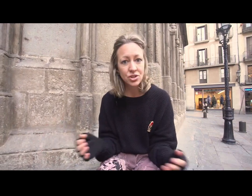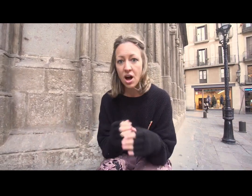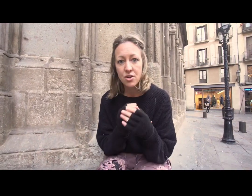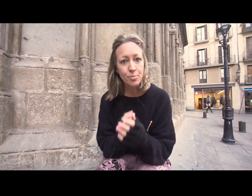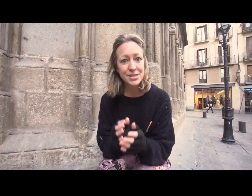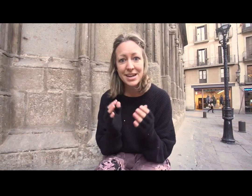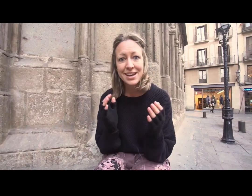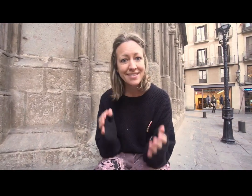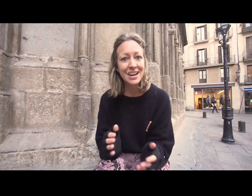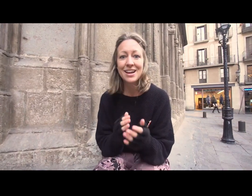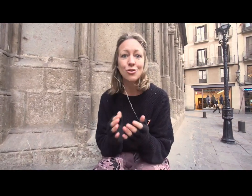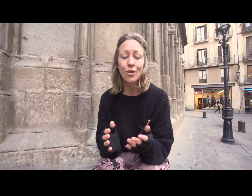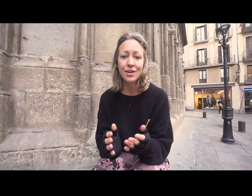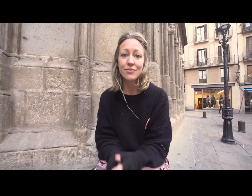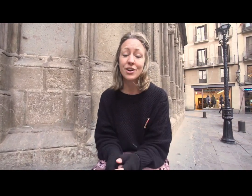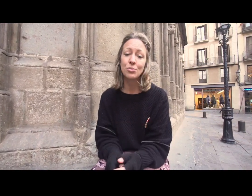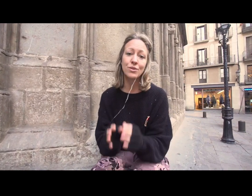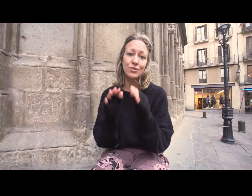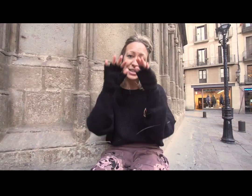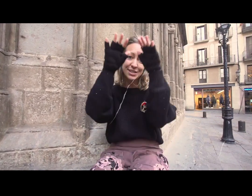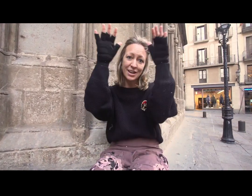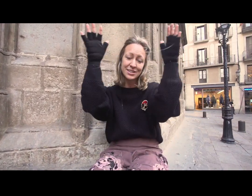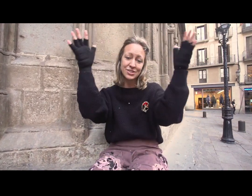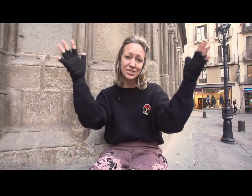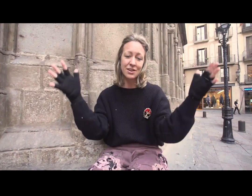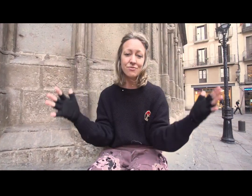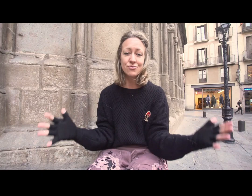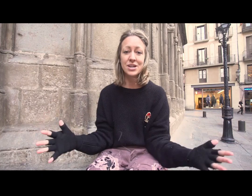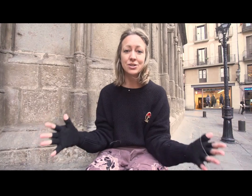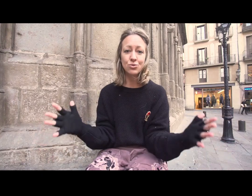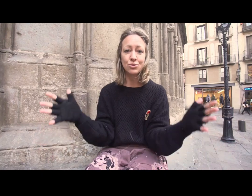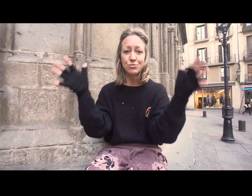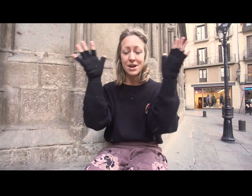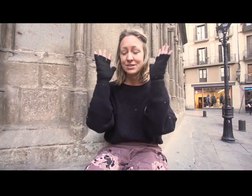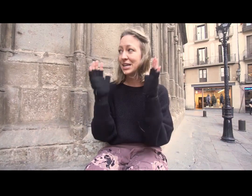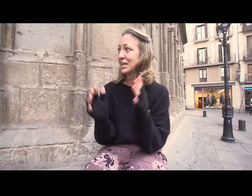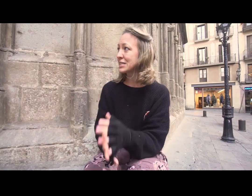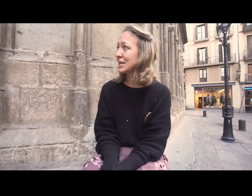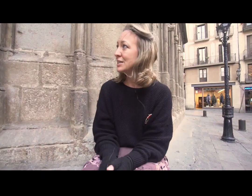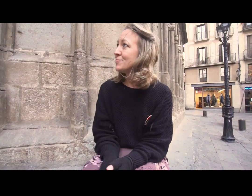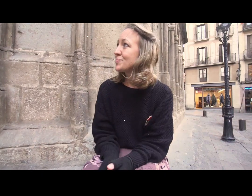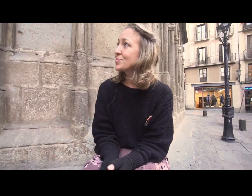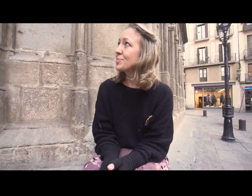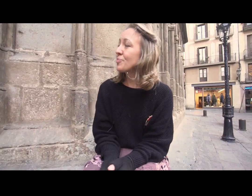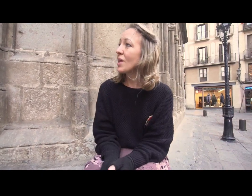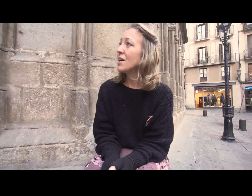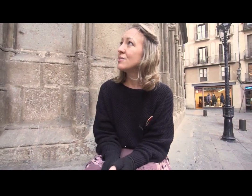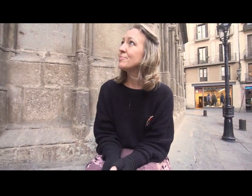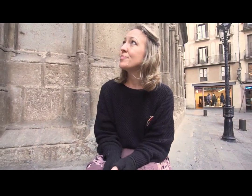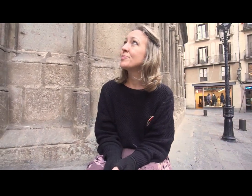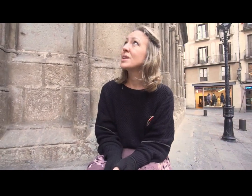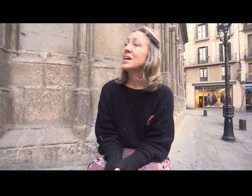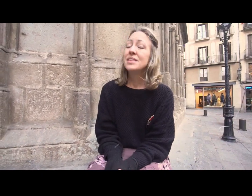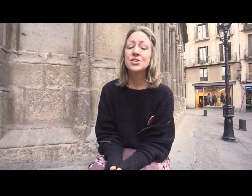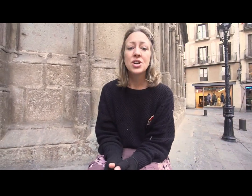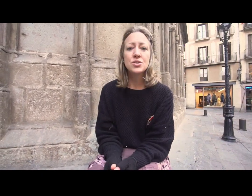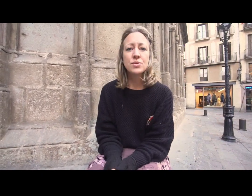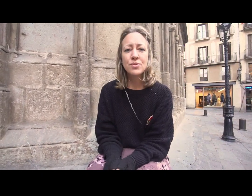100% Catalan gothic, very beautiful inside with high rounded ceilings